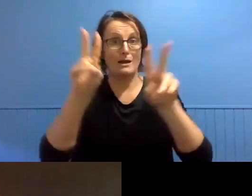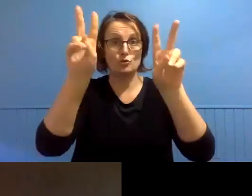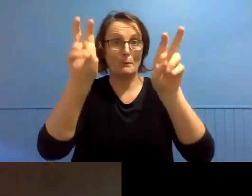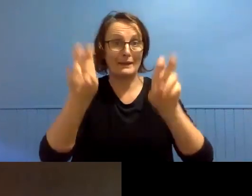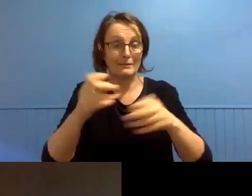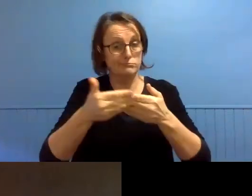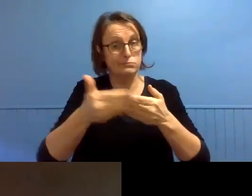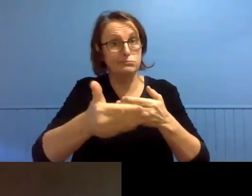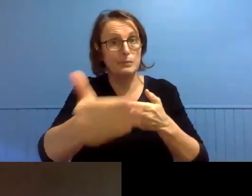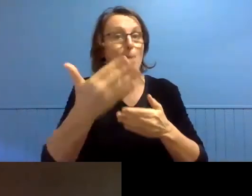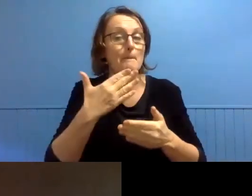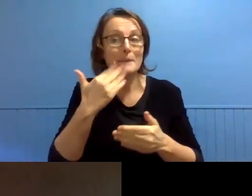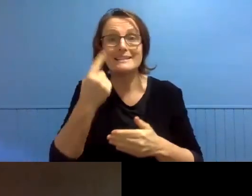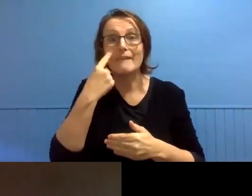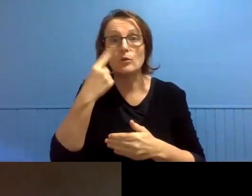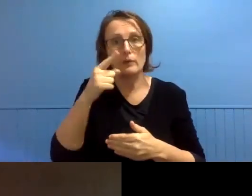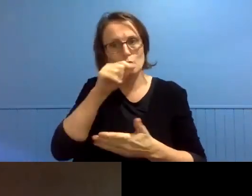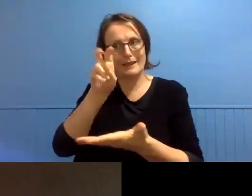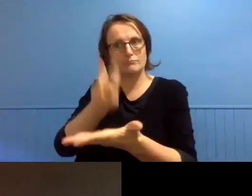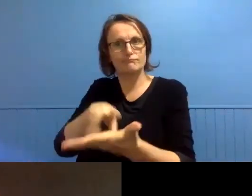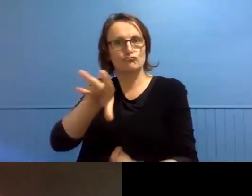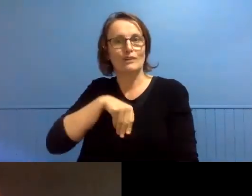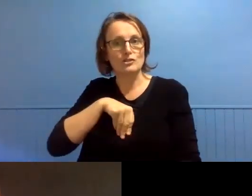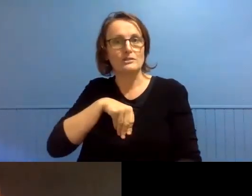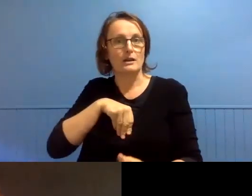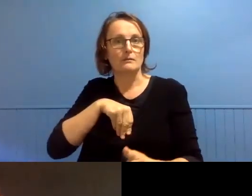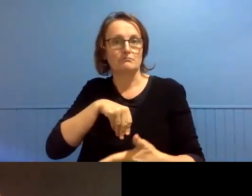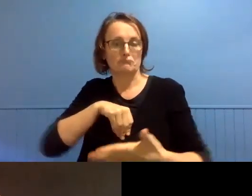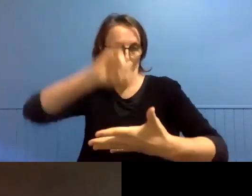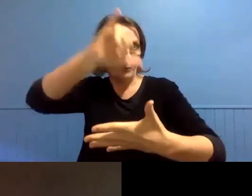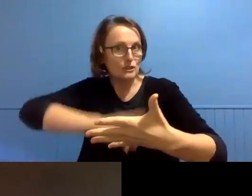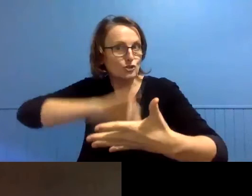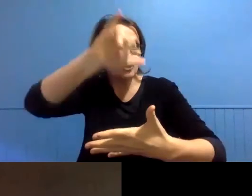and I invite you to Reg store to many -- register to as many as you